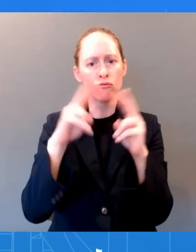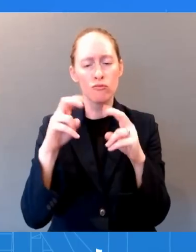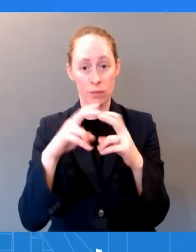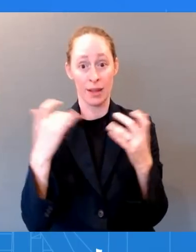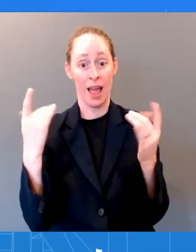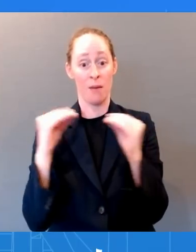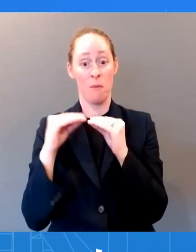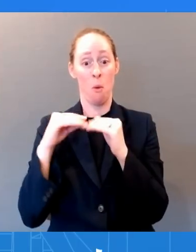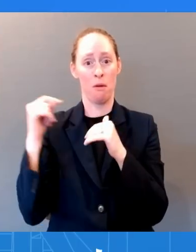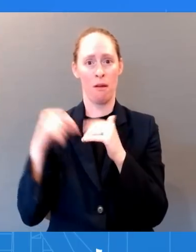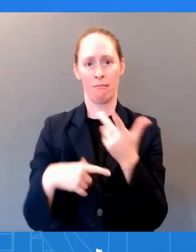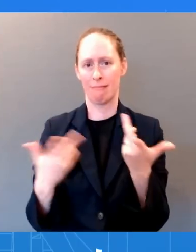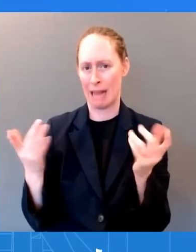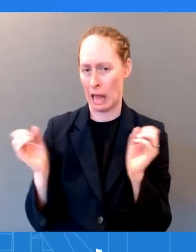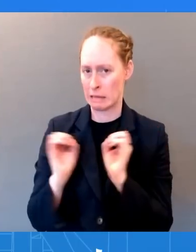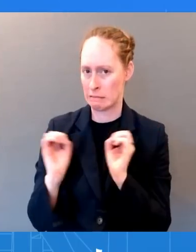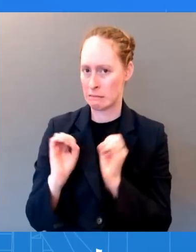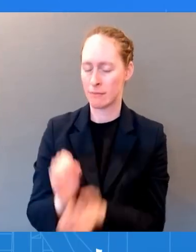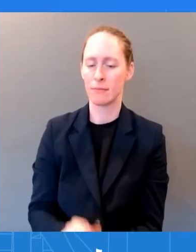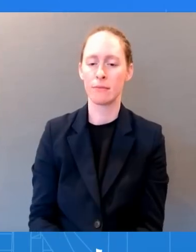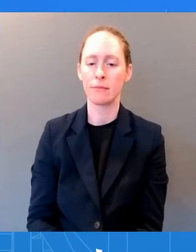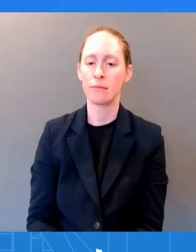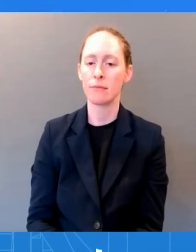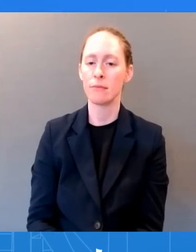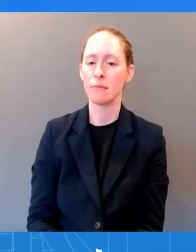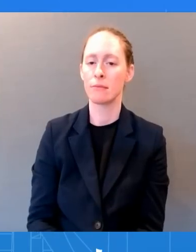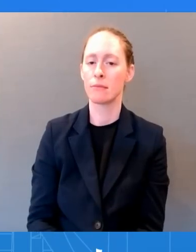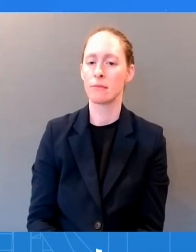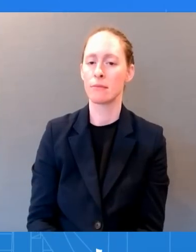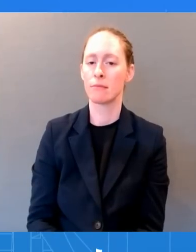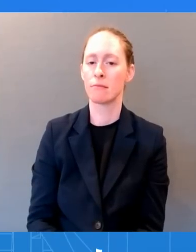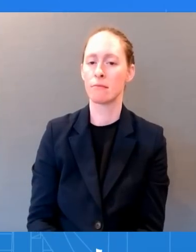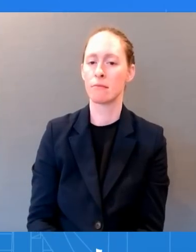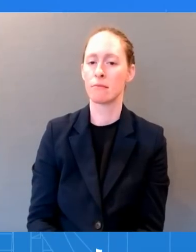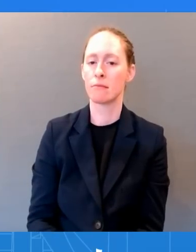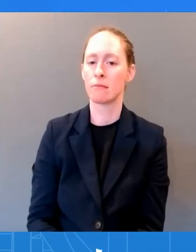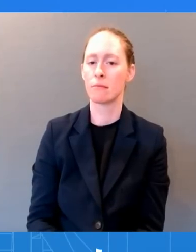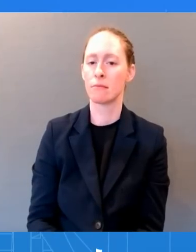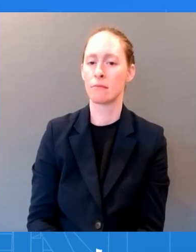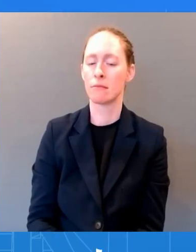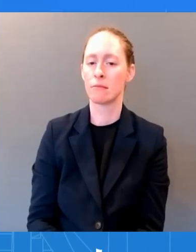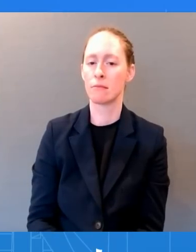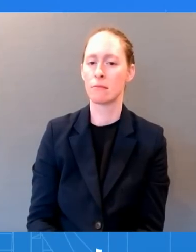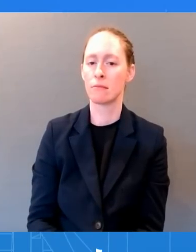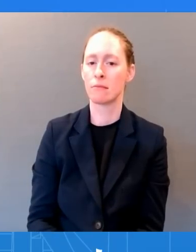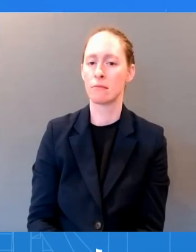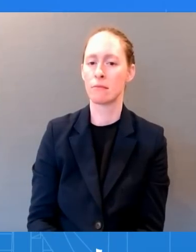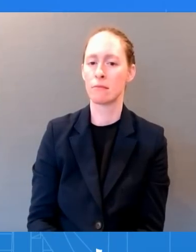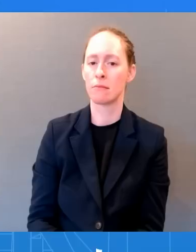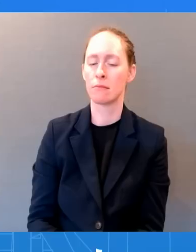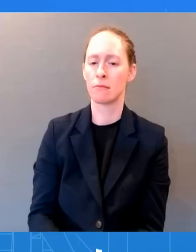John Fetterman, the Democratic nominee in Pennsylvania, will not be at the event tomorrow with the President.